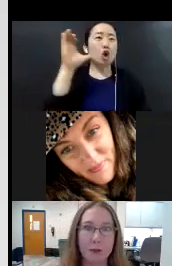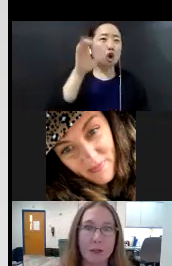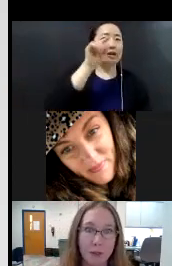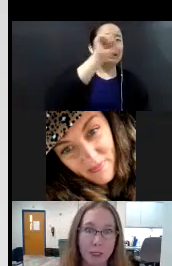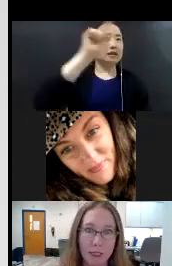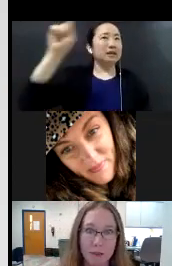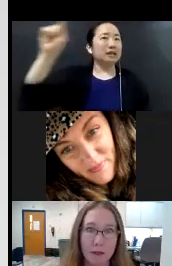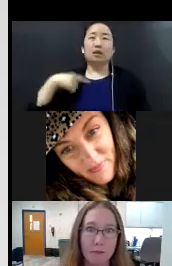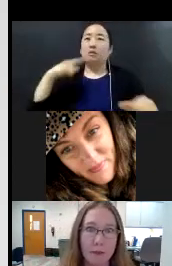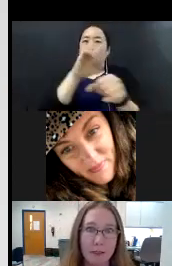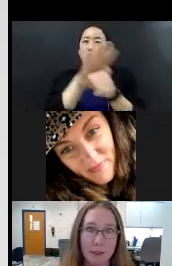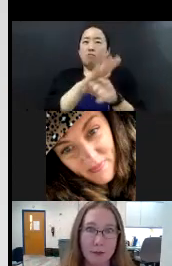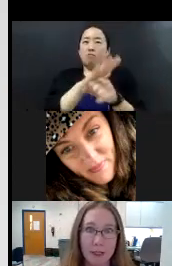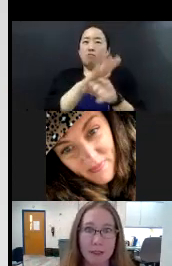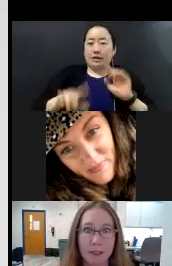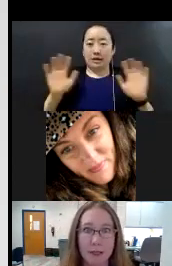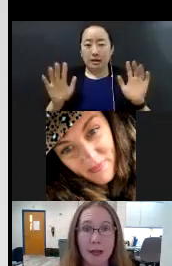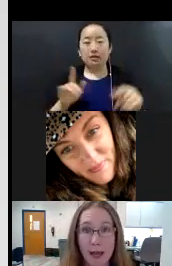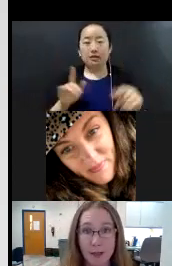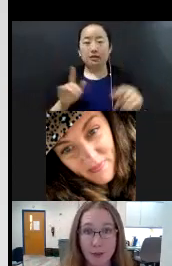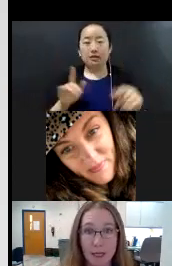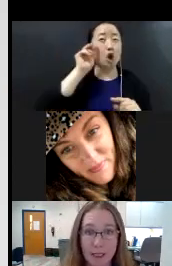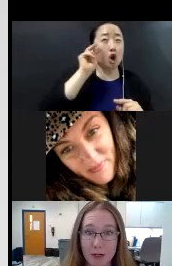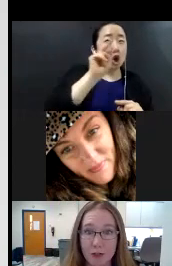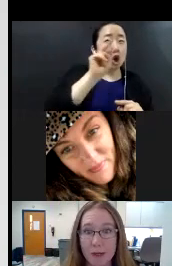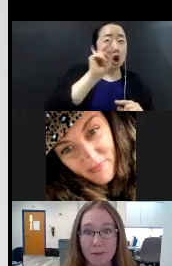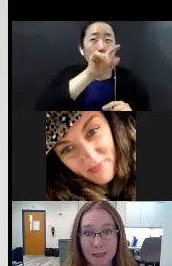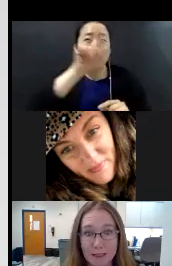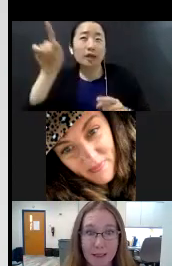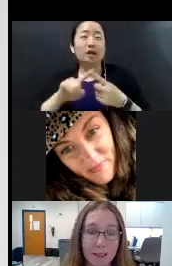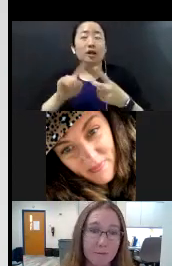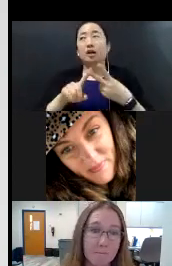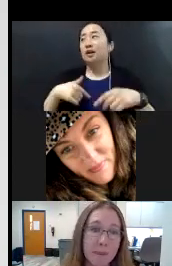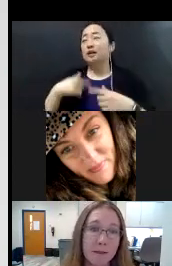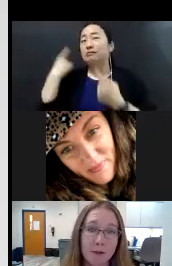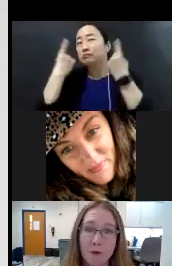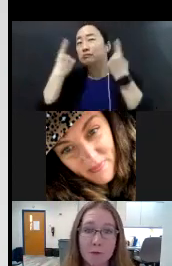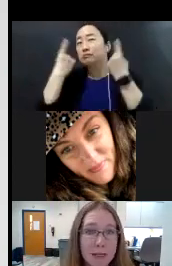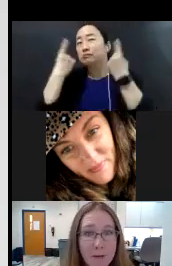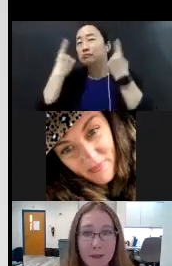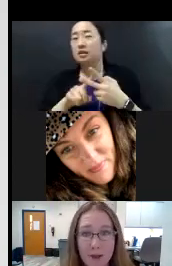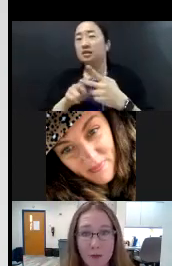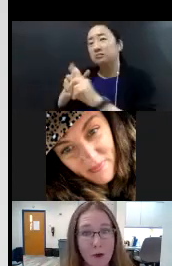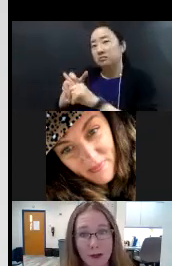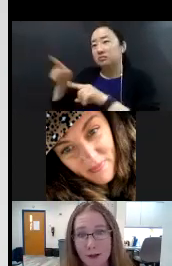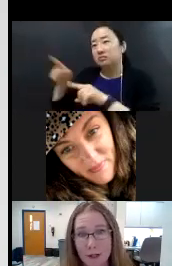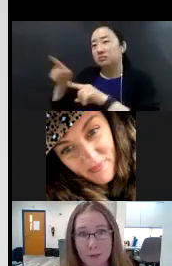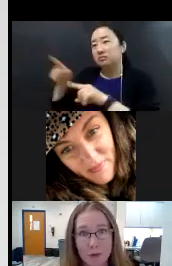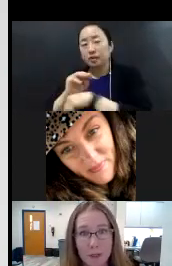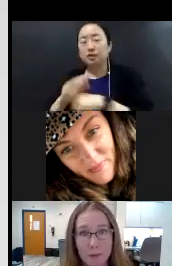HERE, LOOK HERE AND MAYBE CONSIDER THIS. ASK YOUR CASE MANAGER ABOUT THIS. SO, VOC REHAB IS ONE THAT I AM SURE PEOPLE ARE